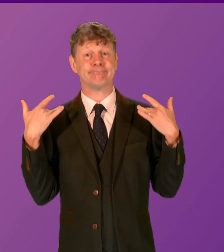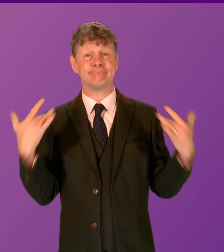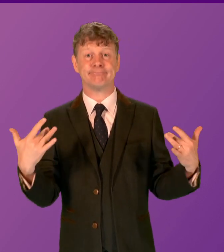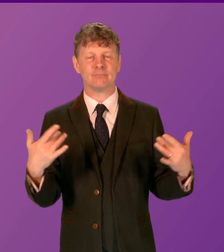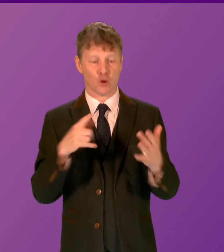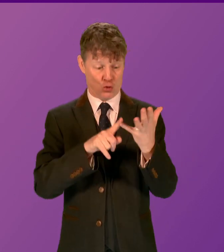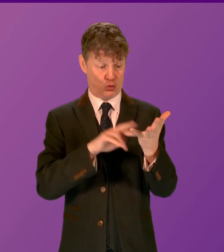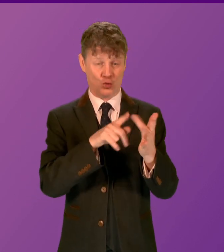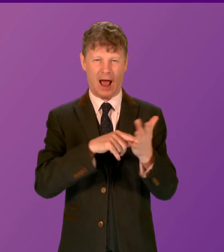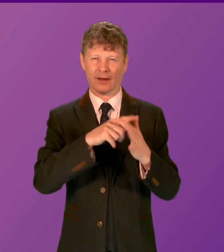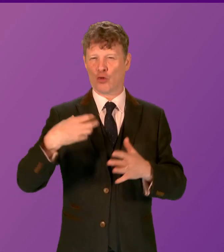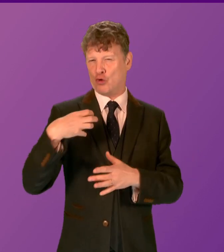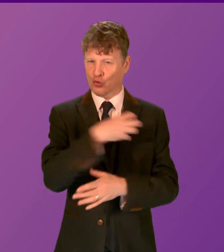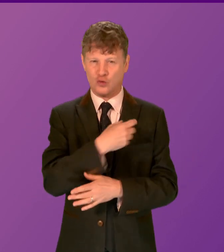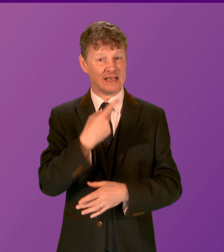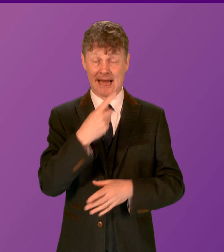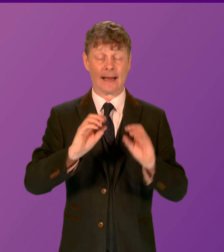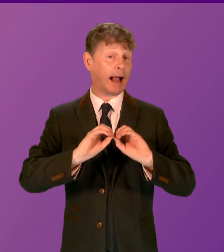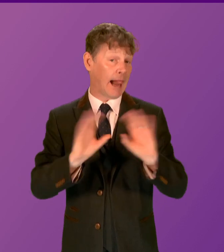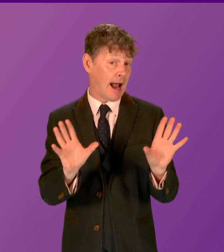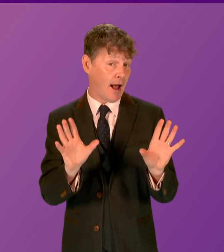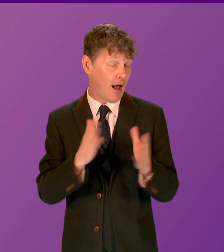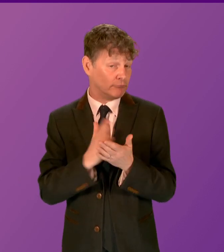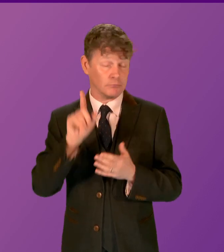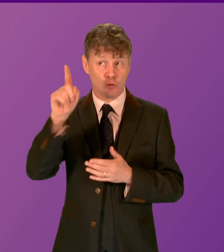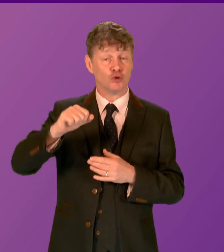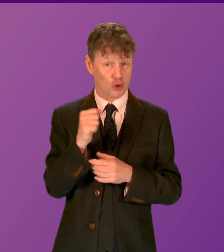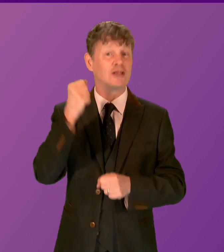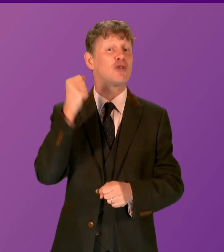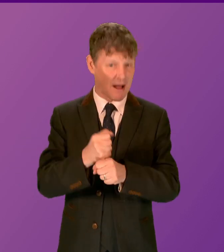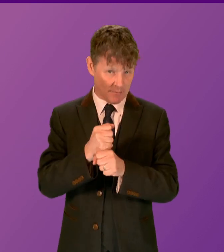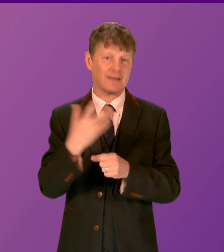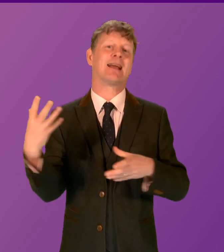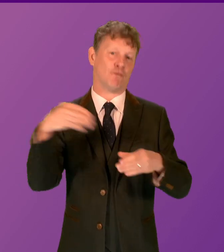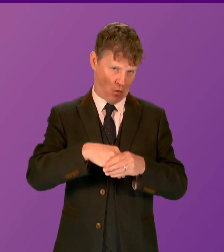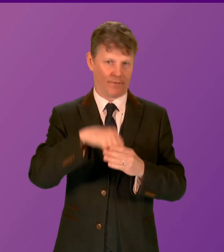“crystal clear ... that the Scottish Government was central to the decision-making process